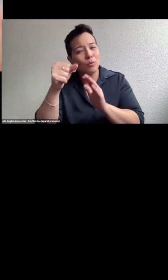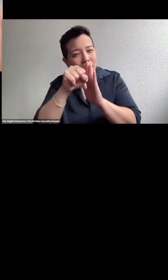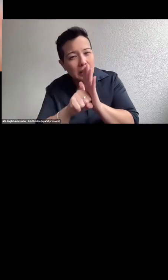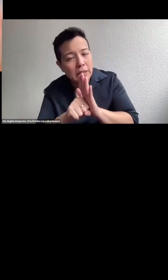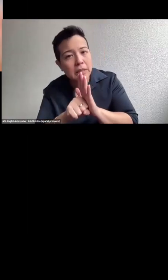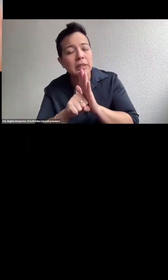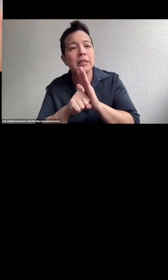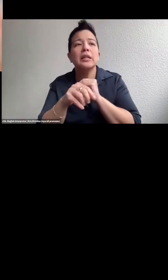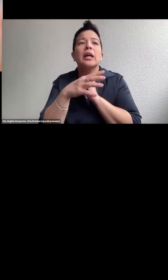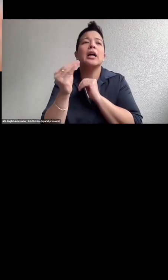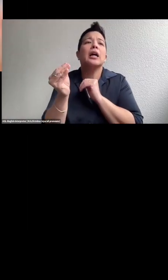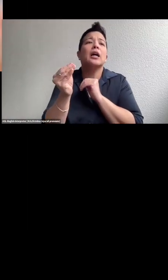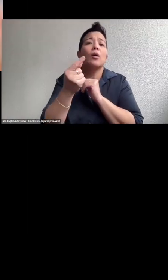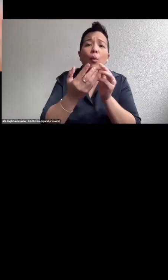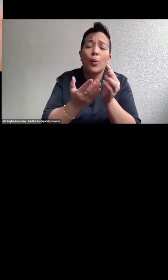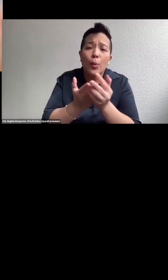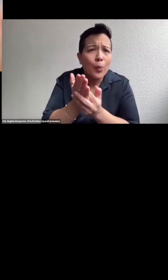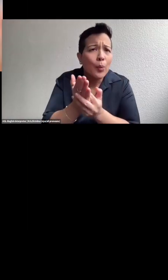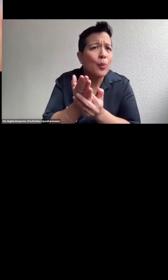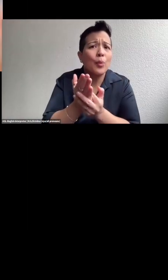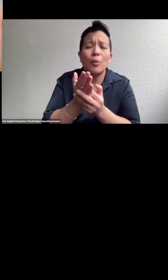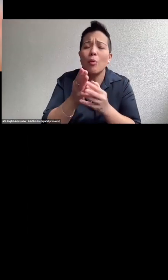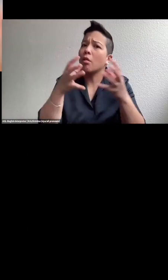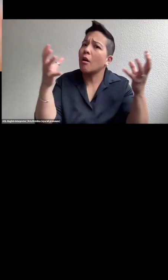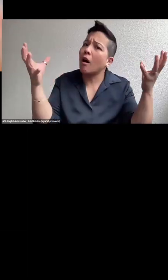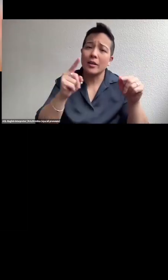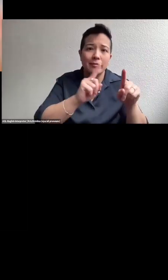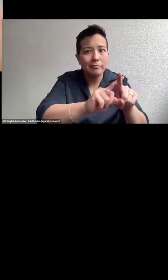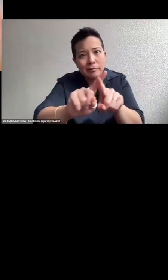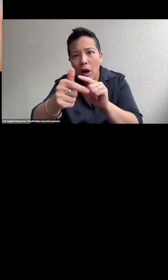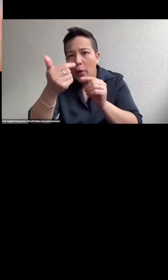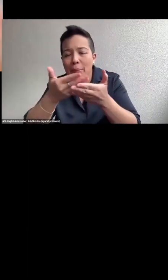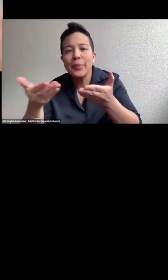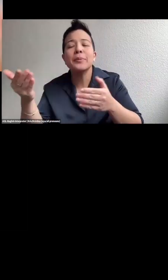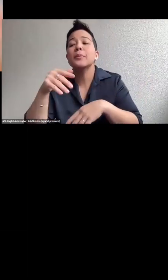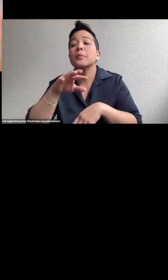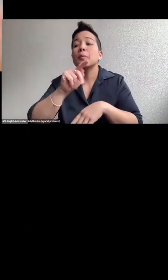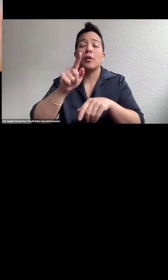go through a lot of other things. But long story short,